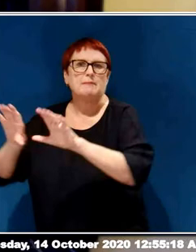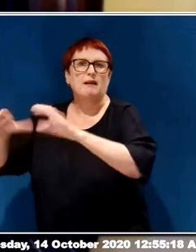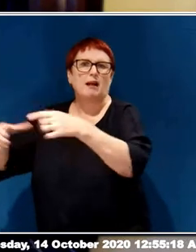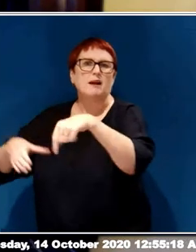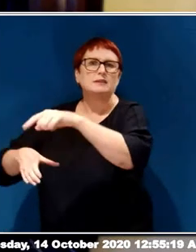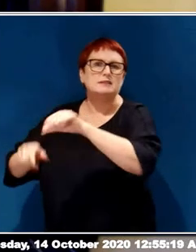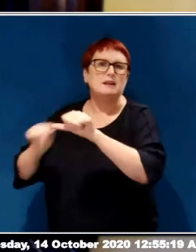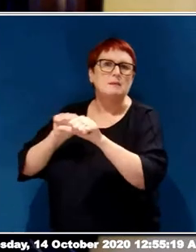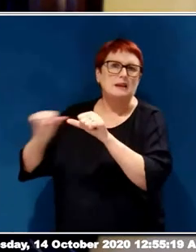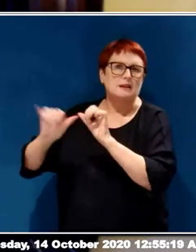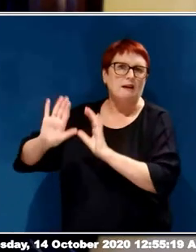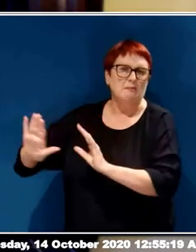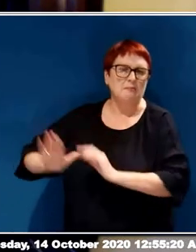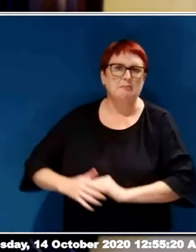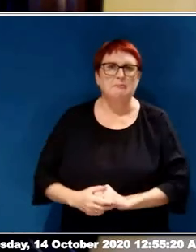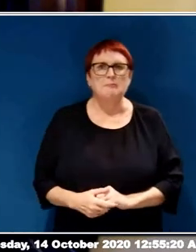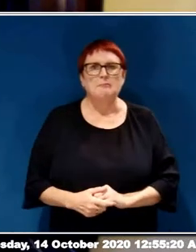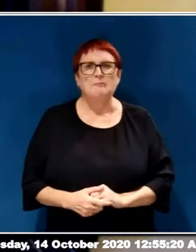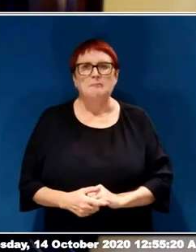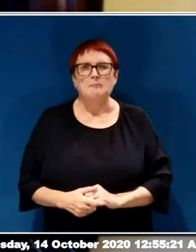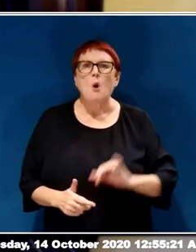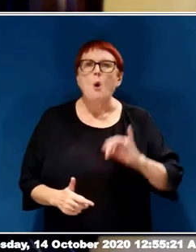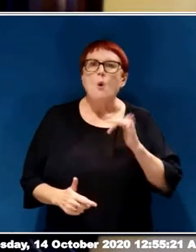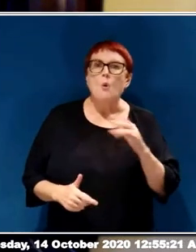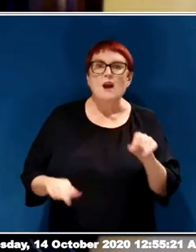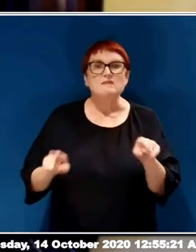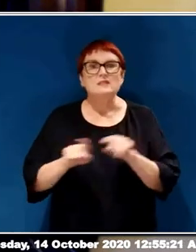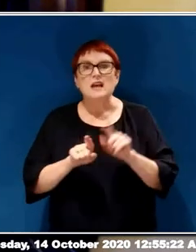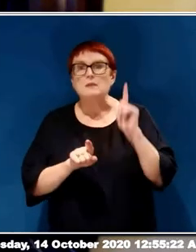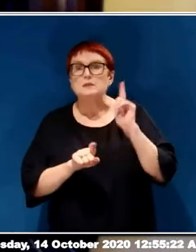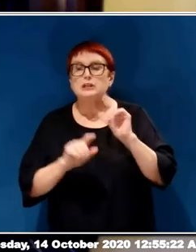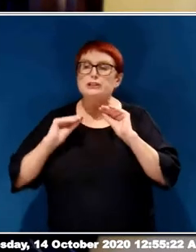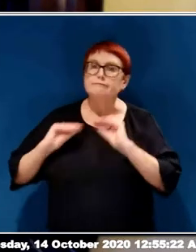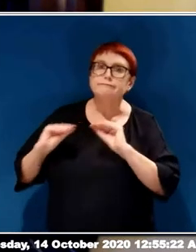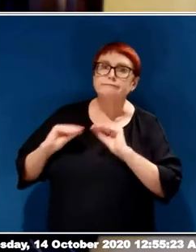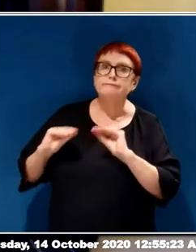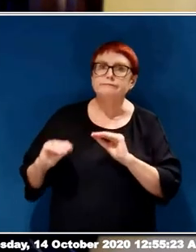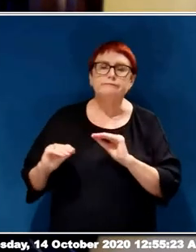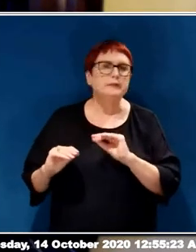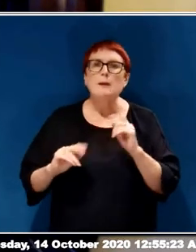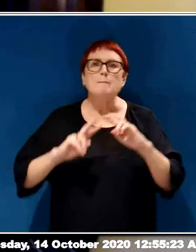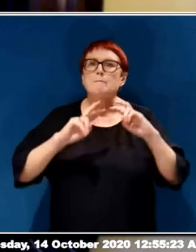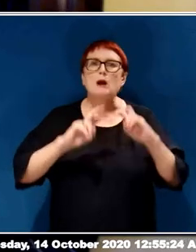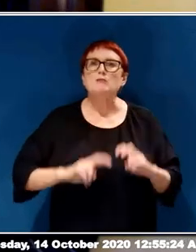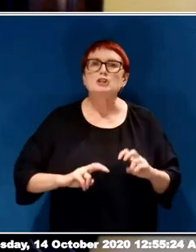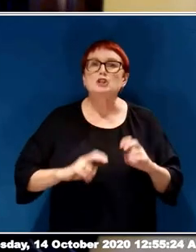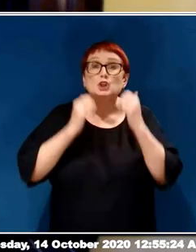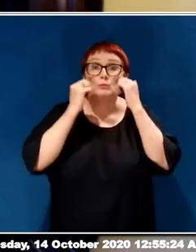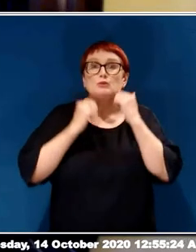But research shows us that that assumption is in fact not correct. It's not supported by evidence.